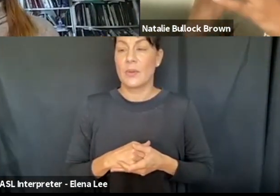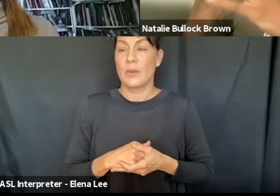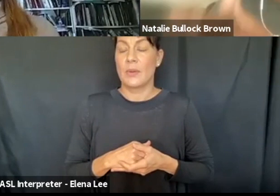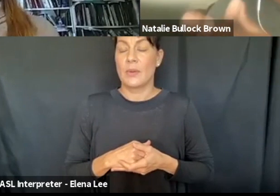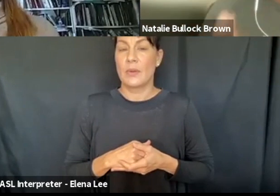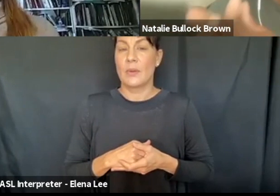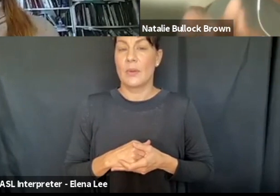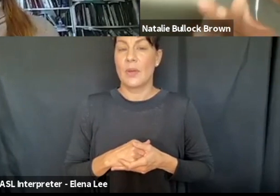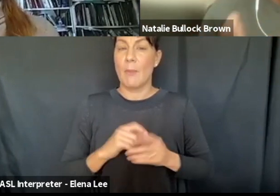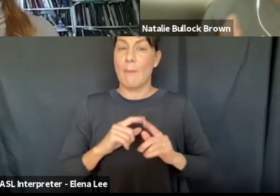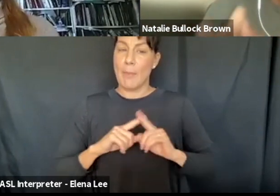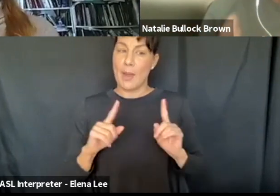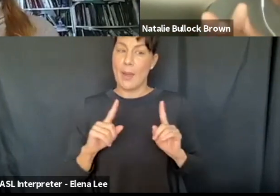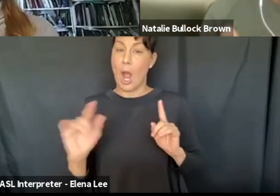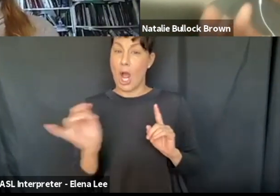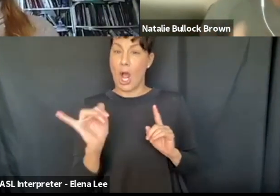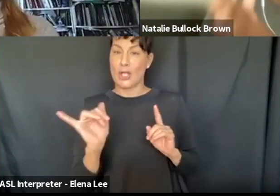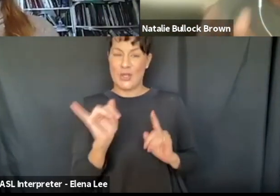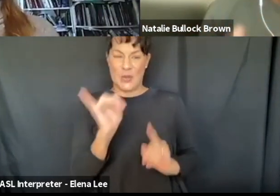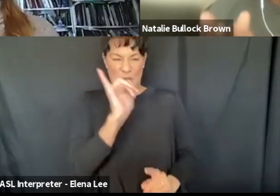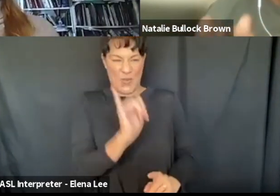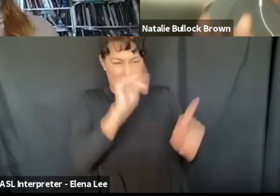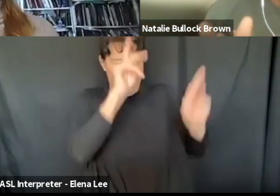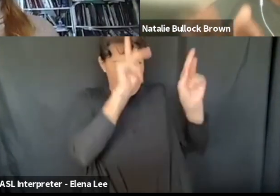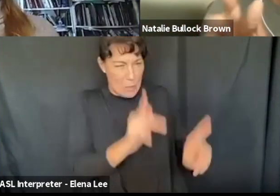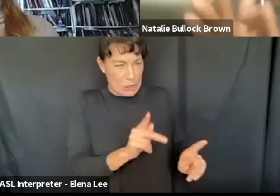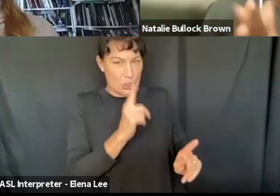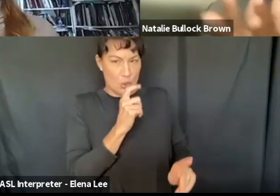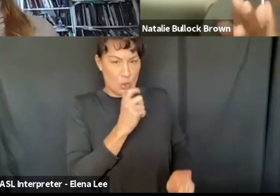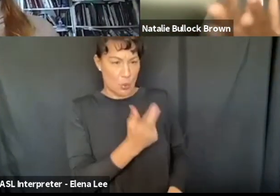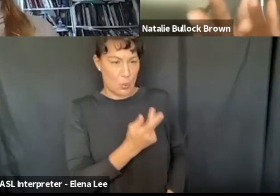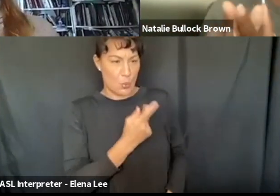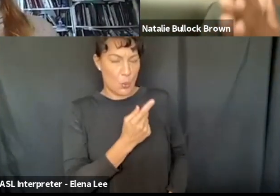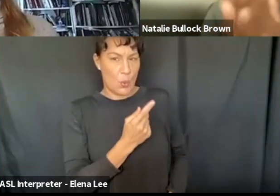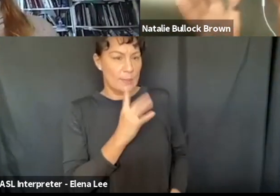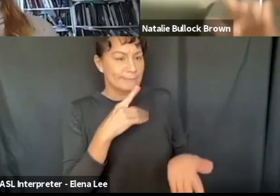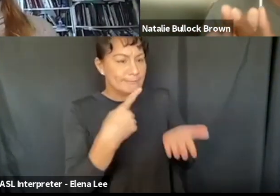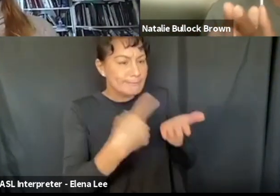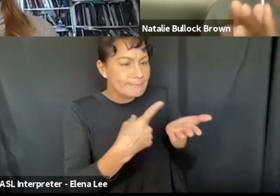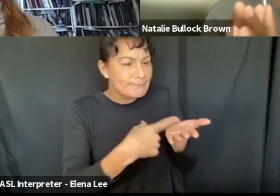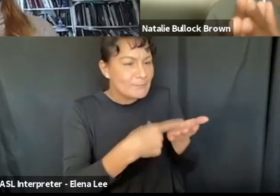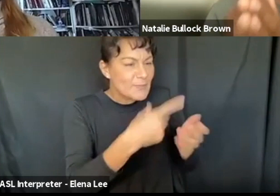But also the people who we are talking to to get that story told,